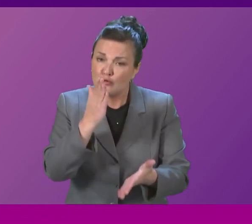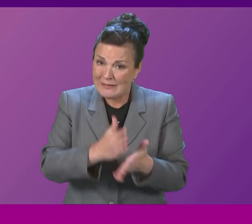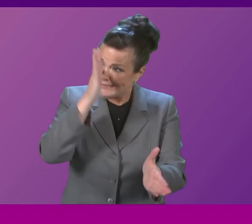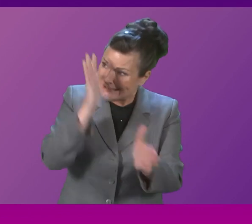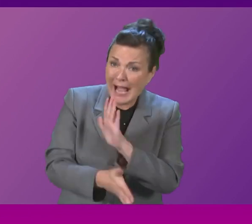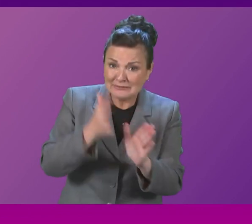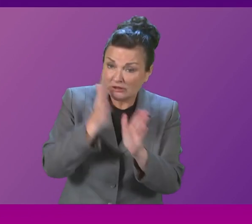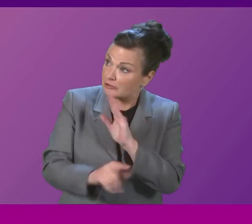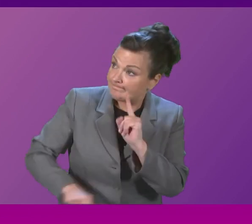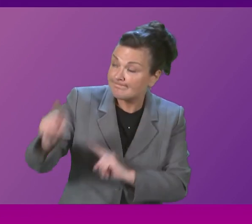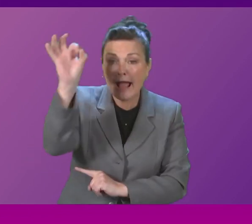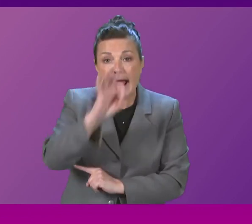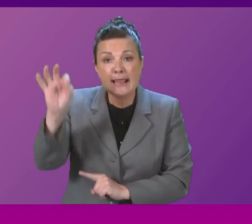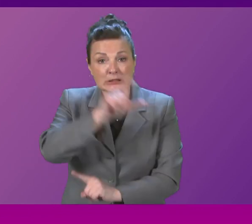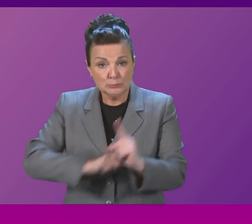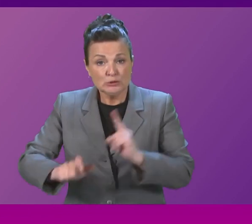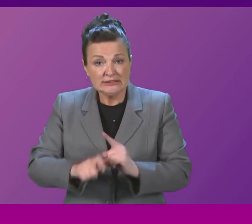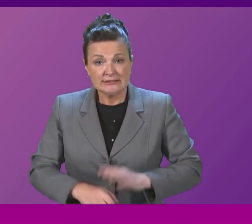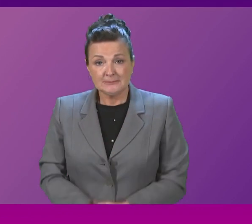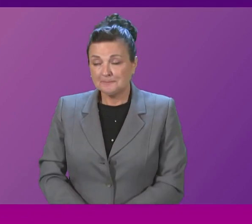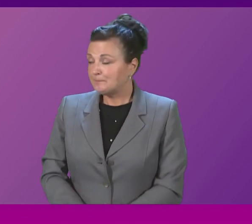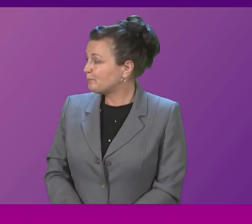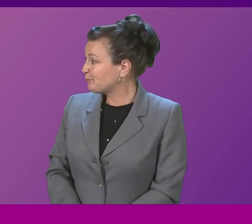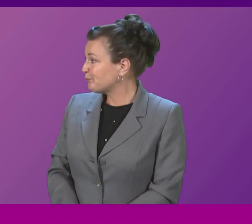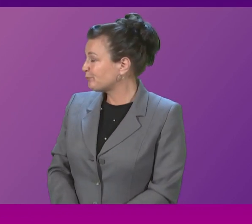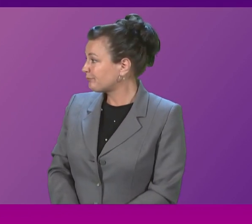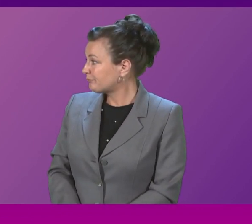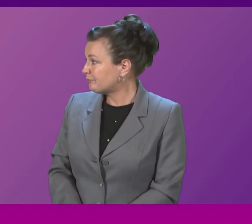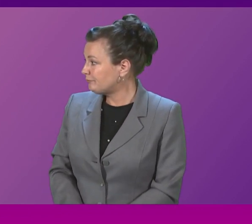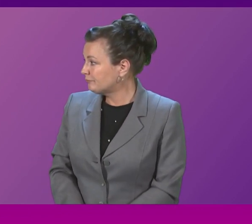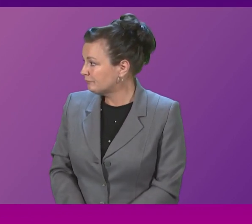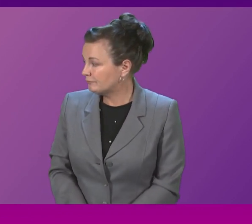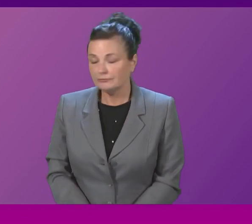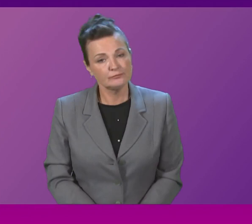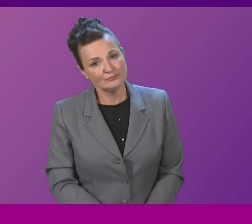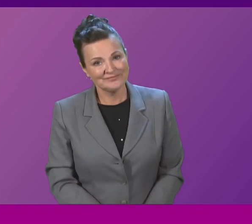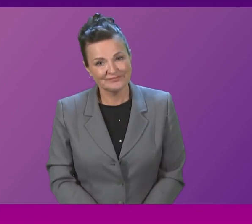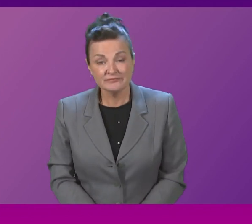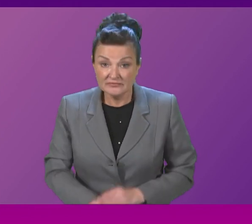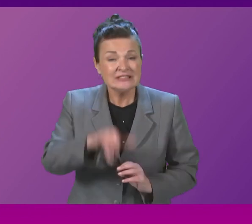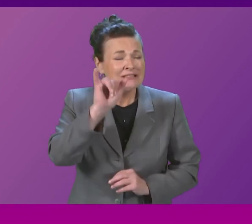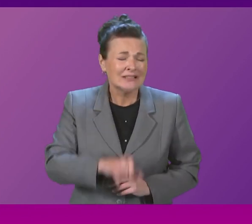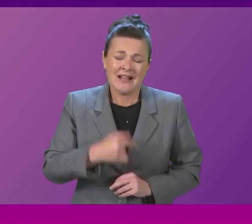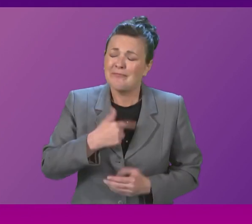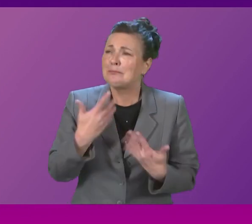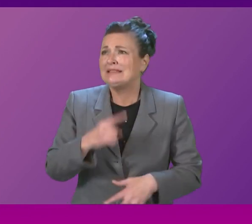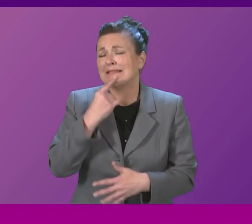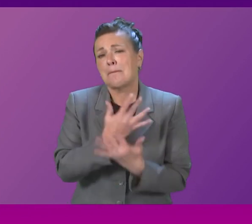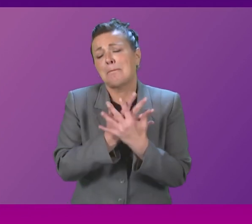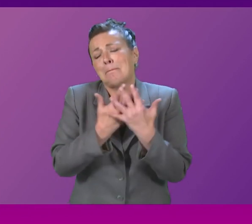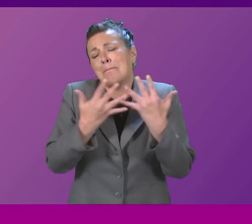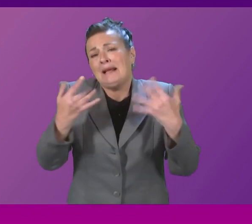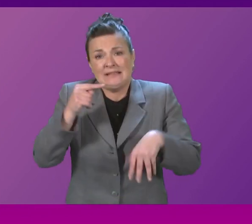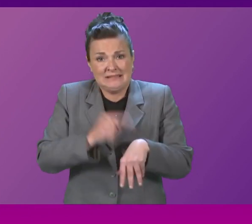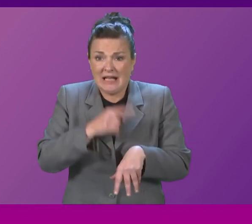I have said on many occasions that the impact on our island communities of the delays to